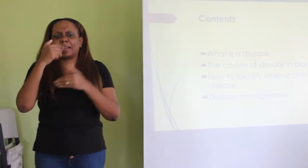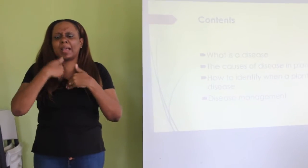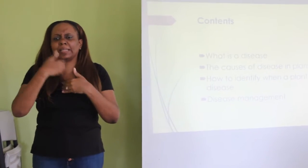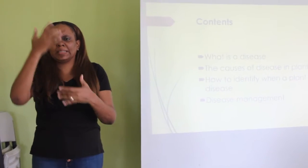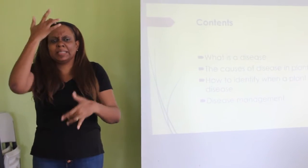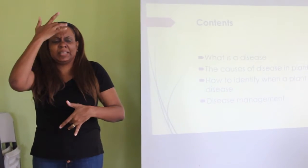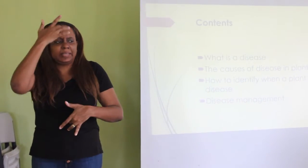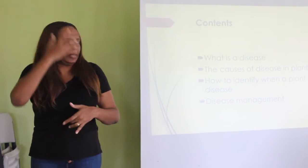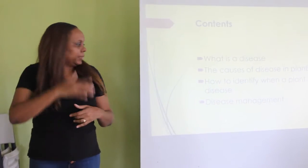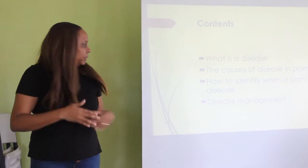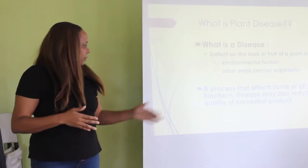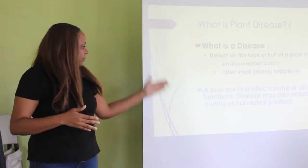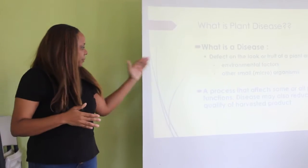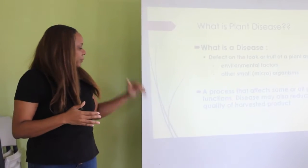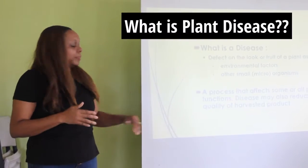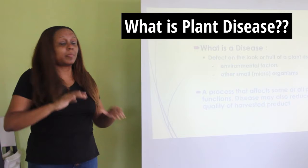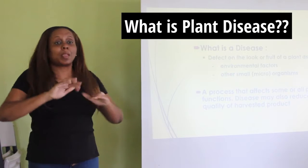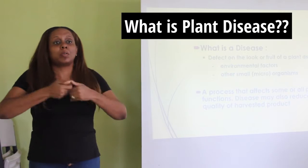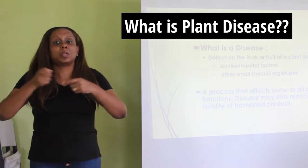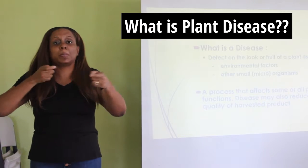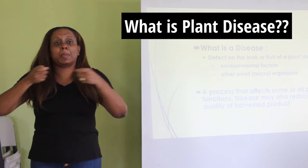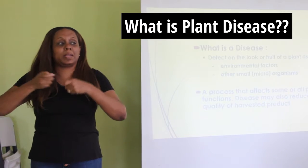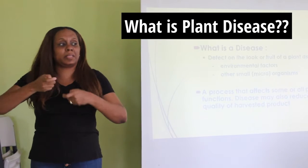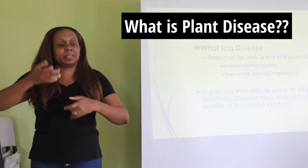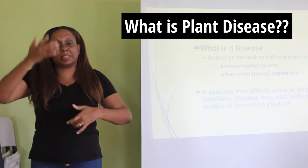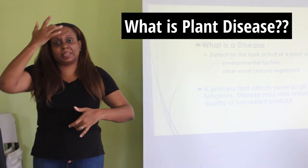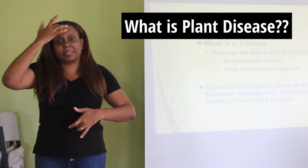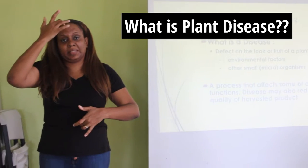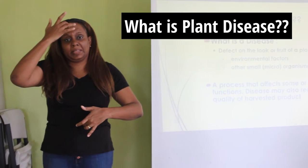the management of the disease what is a disease